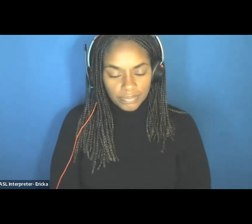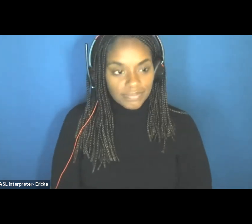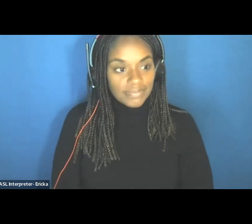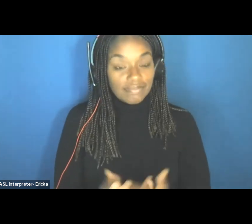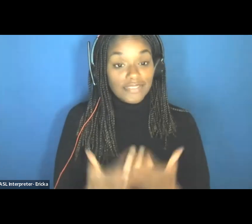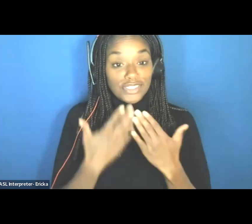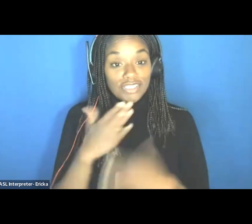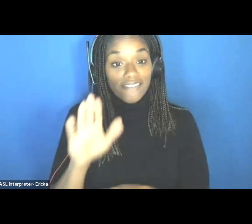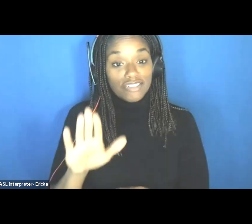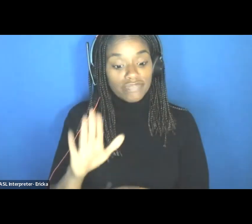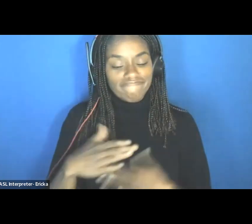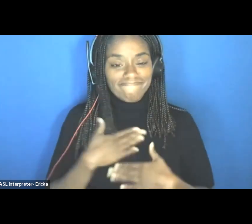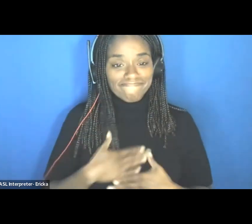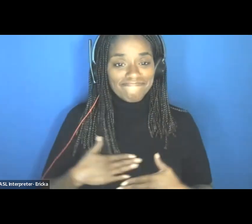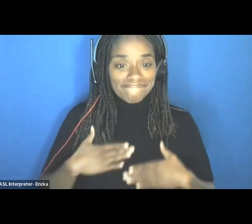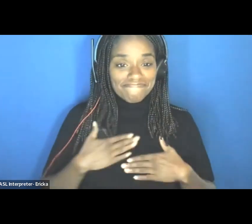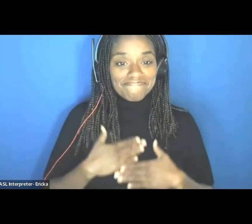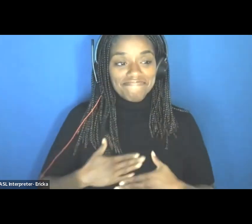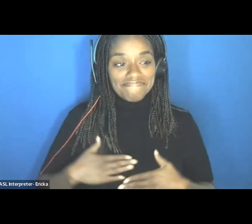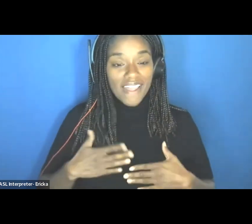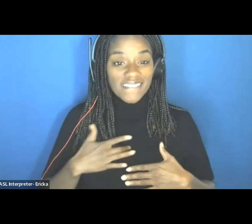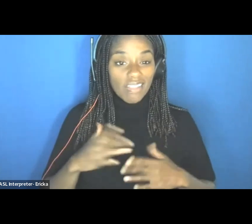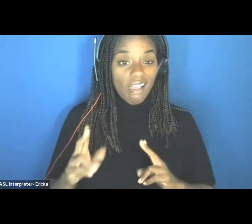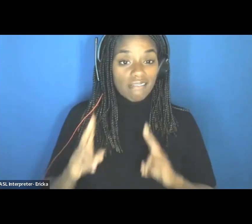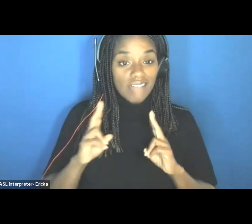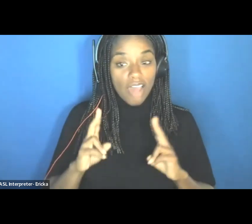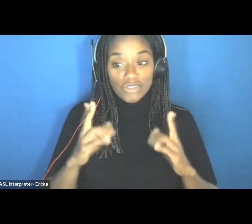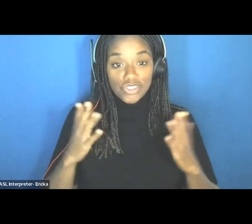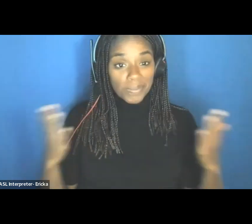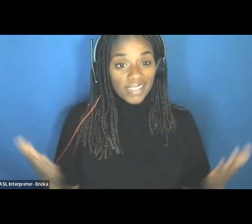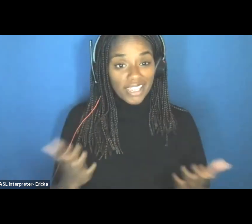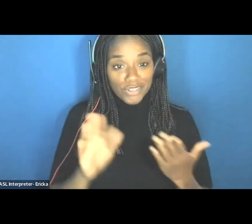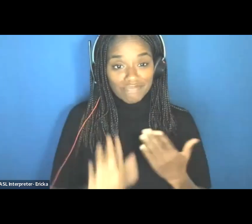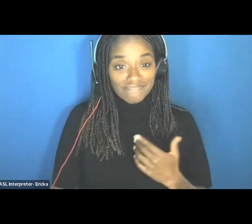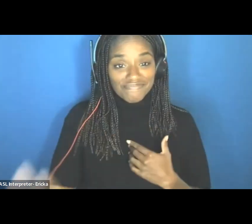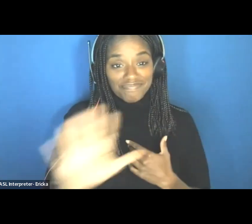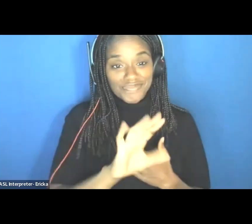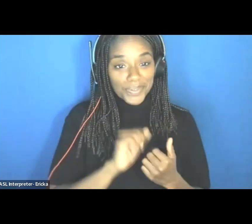And, good afternoon again.